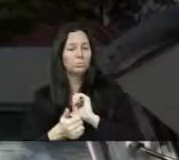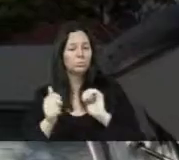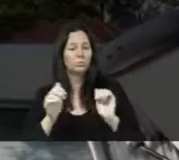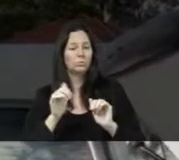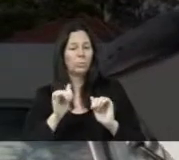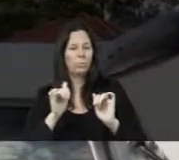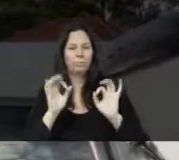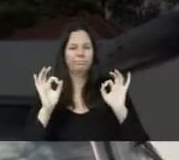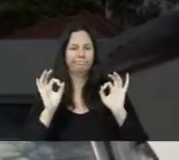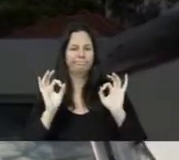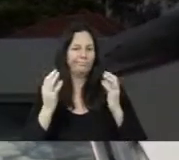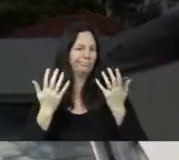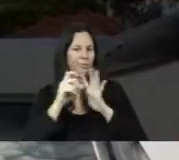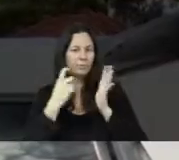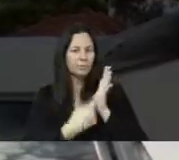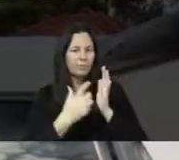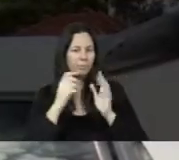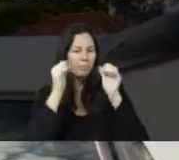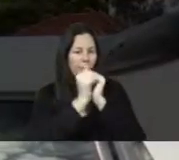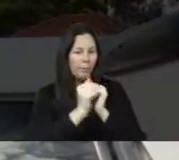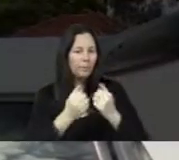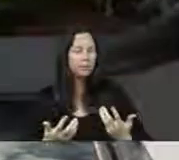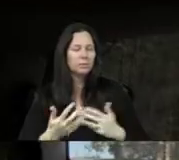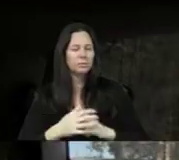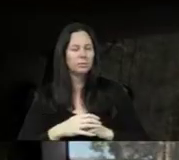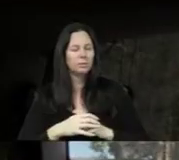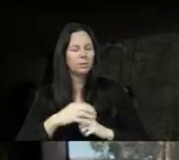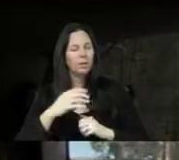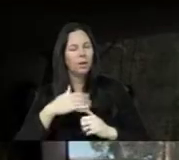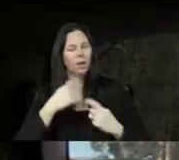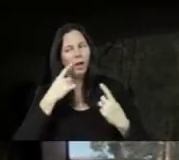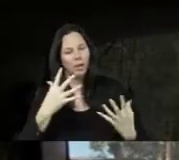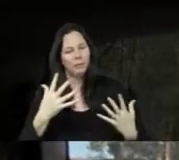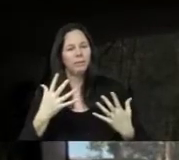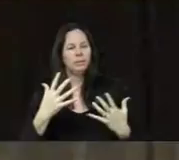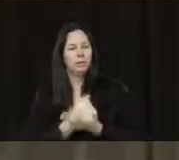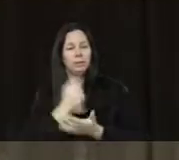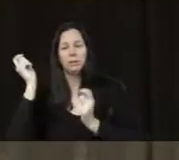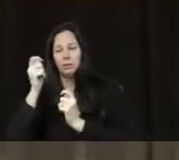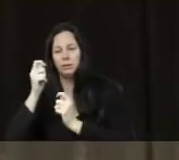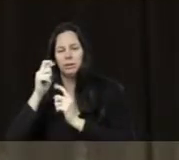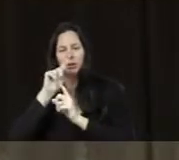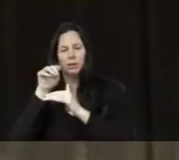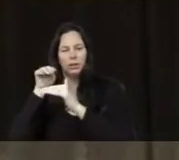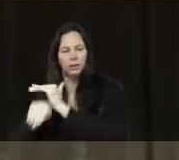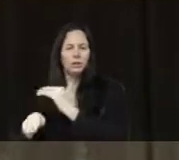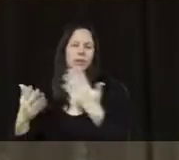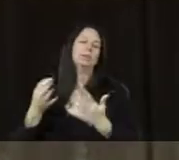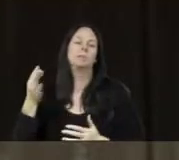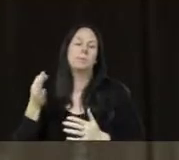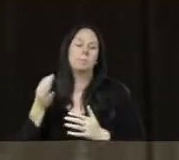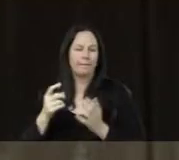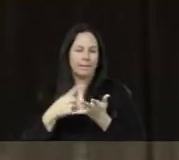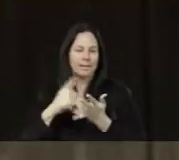and I'd end up having to get another taxi and arriving late to important engagements.